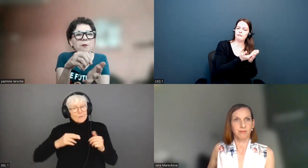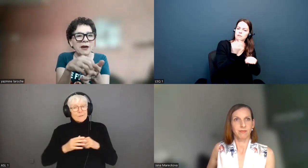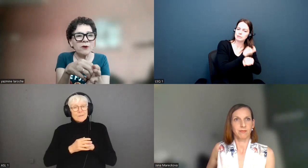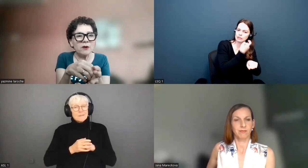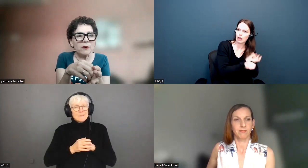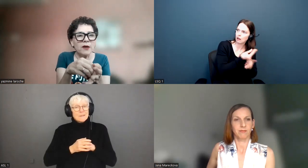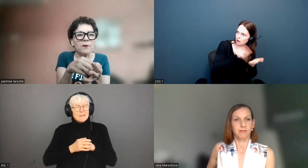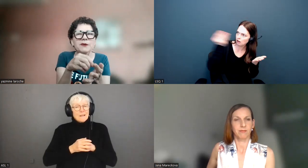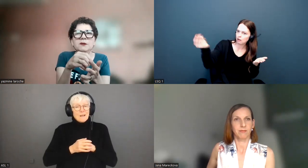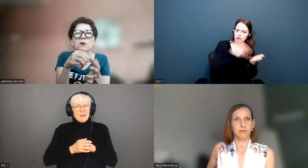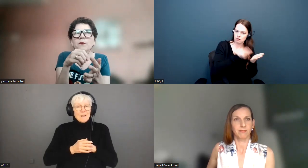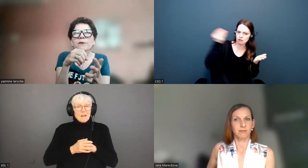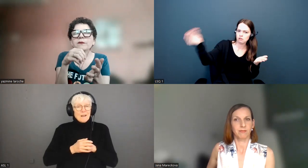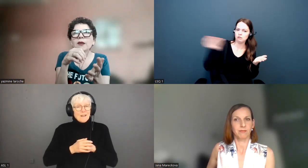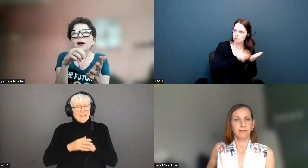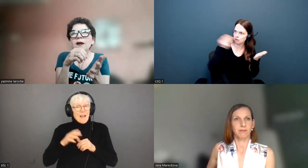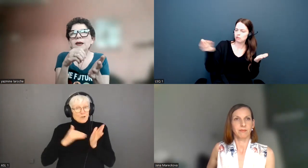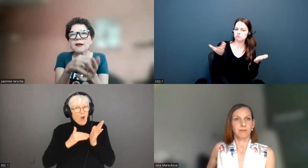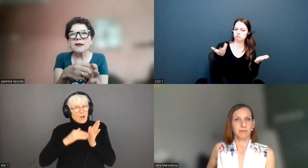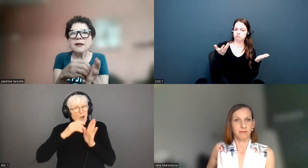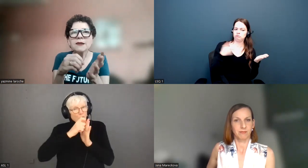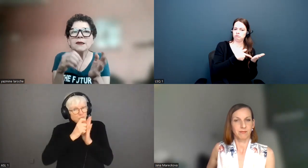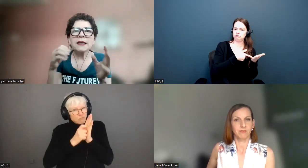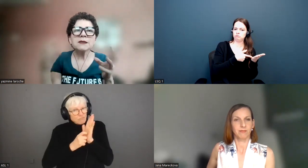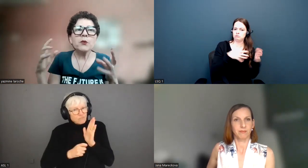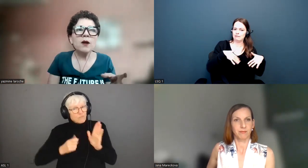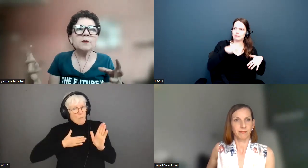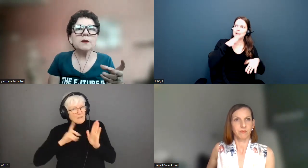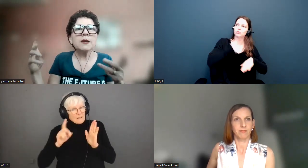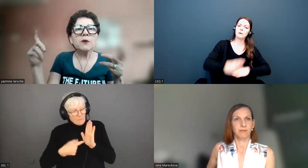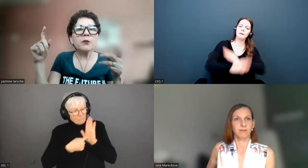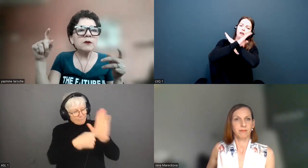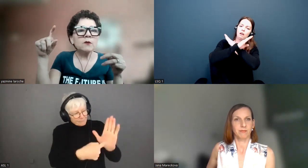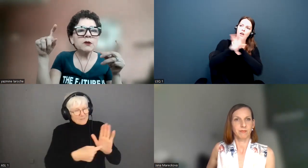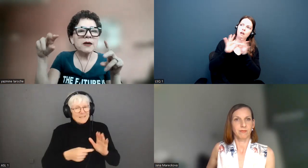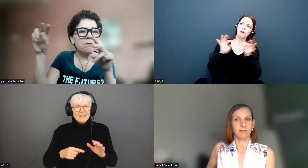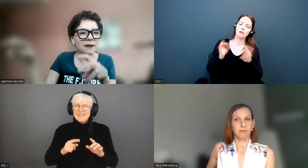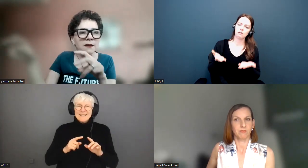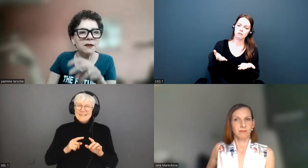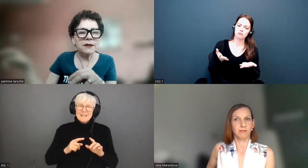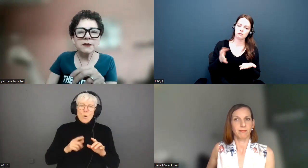of the barrier so and again I think that's the problem like we put we're trying to medicalize